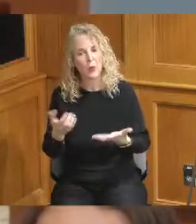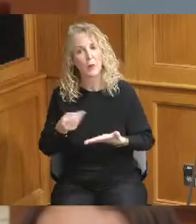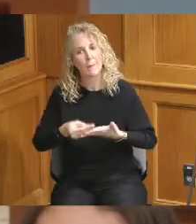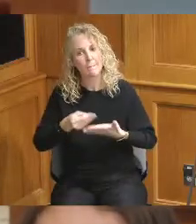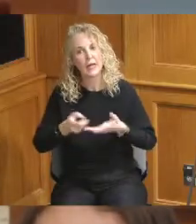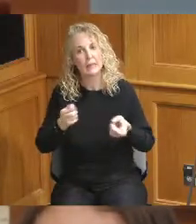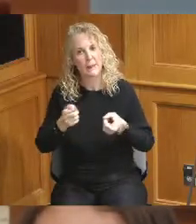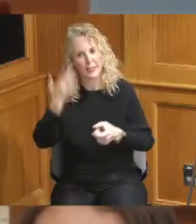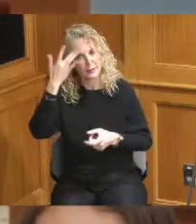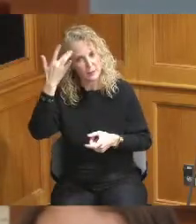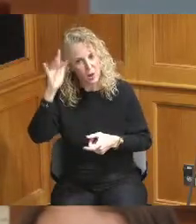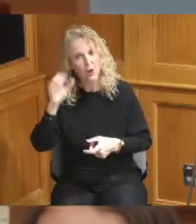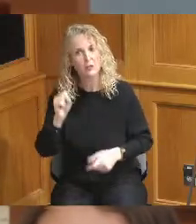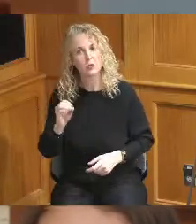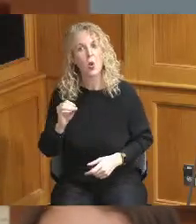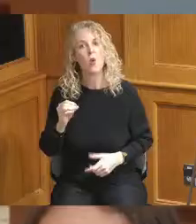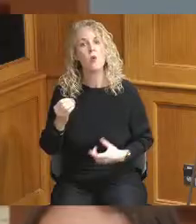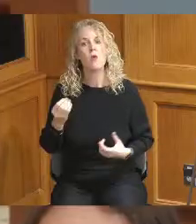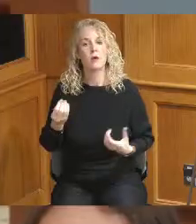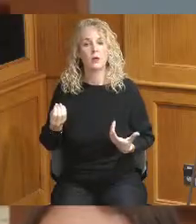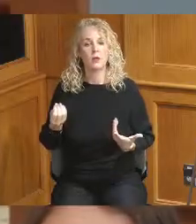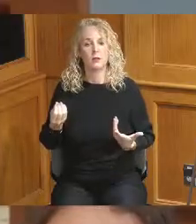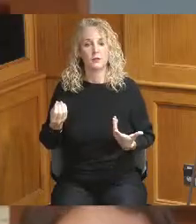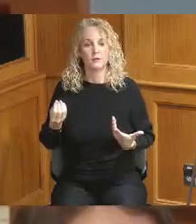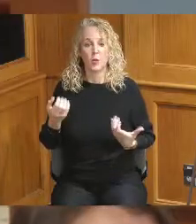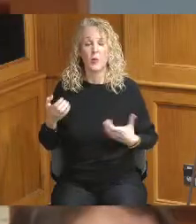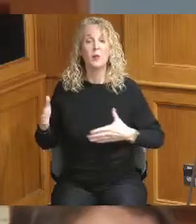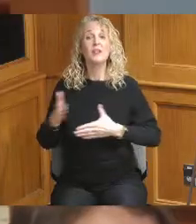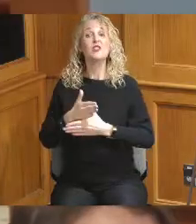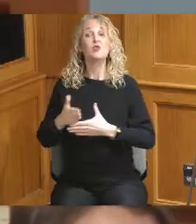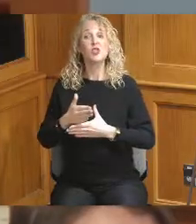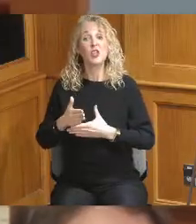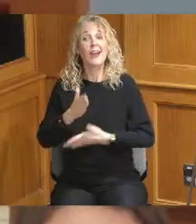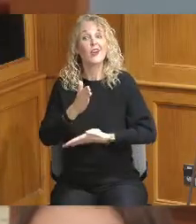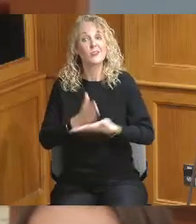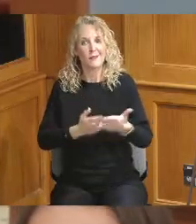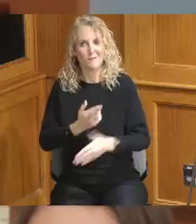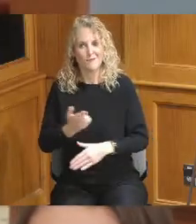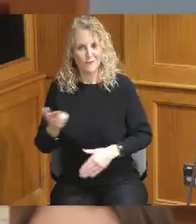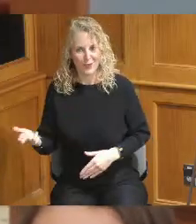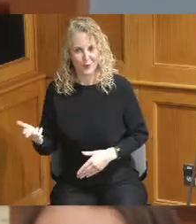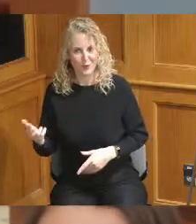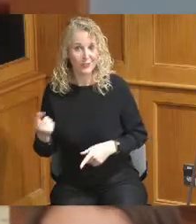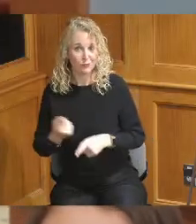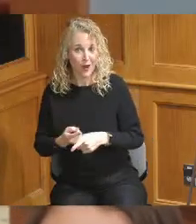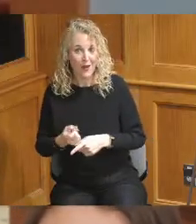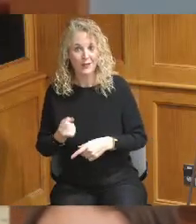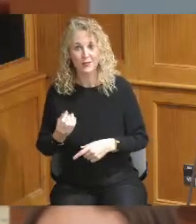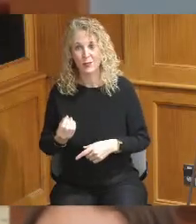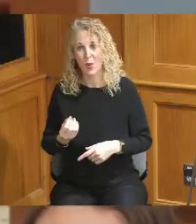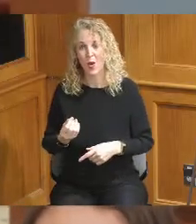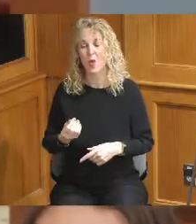we try to maximize the ability to share certain types of resources so there are shared spaces